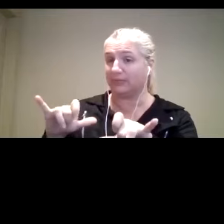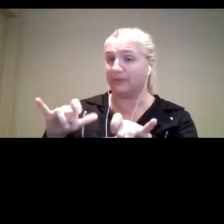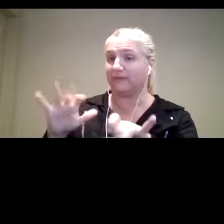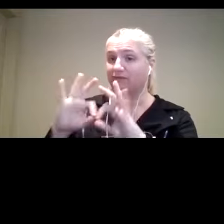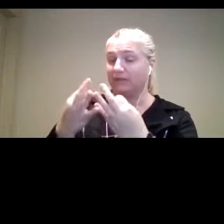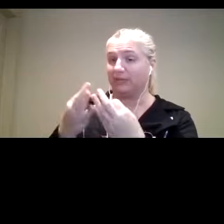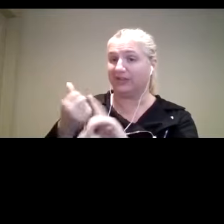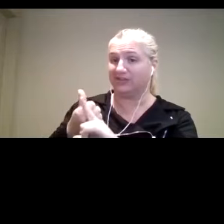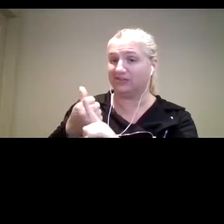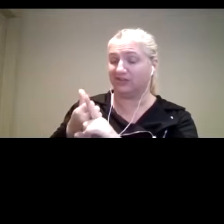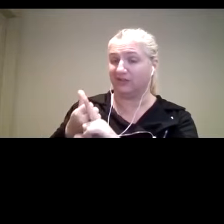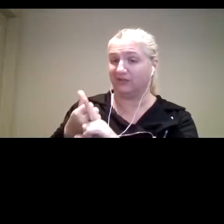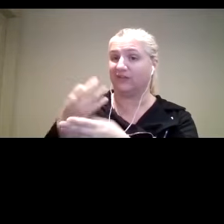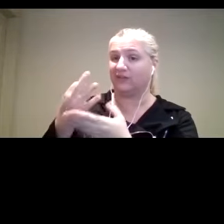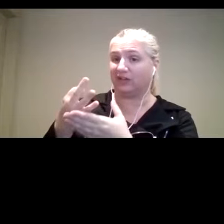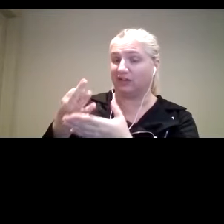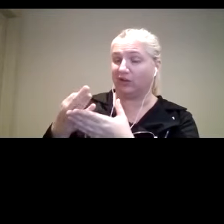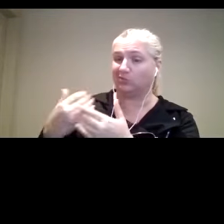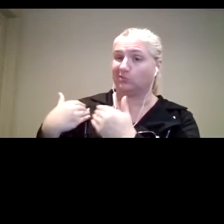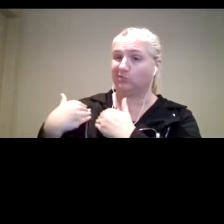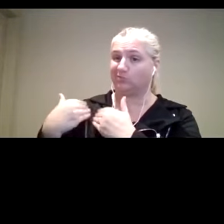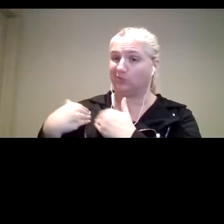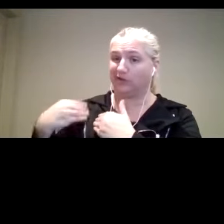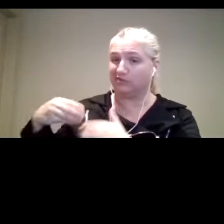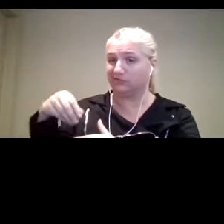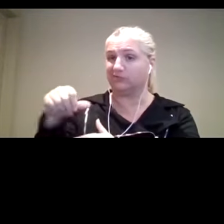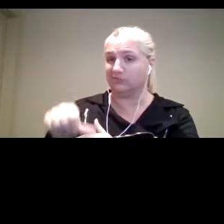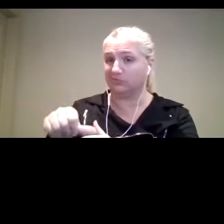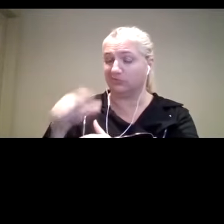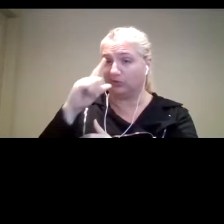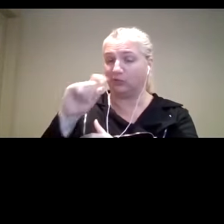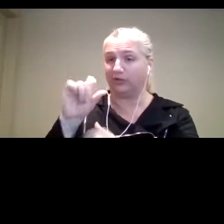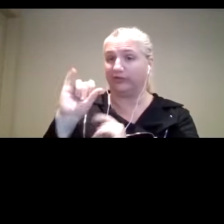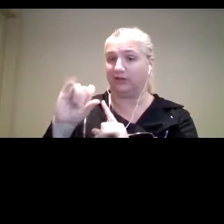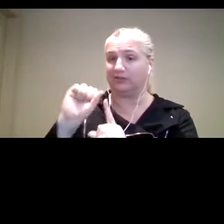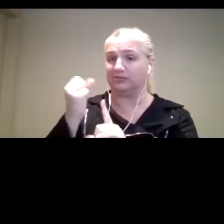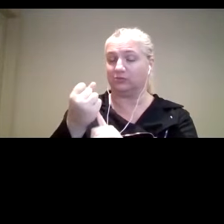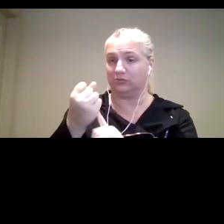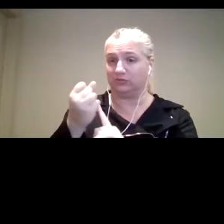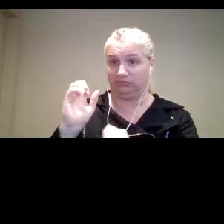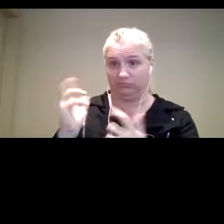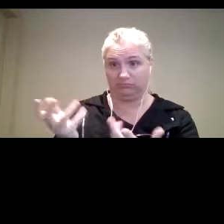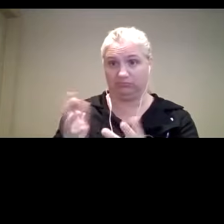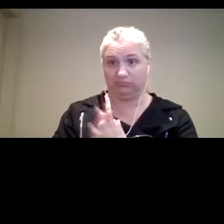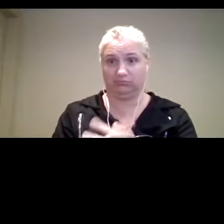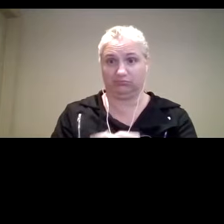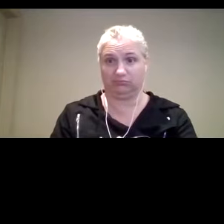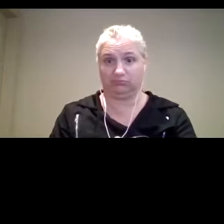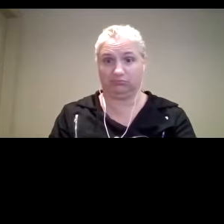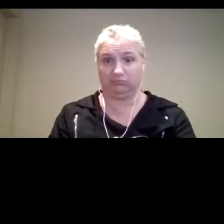the family was financially responsible for such answers or placements, sorry. [Nicki] Yes.